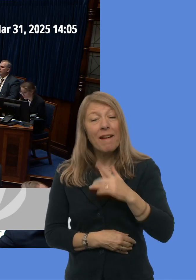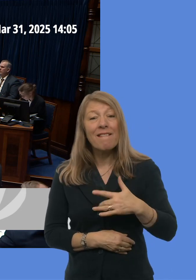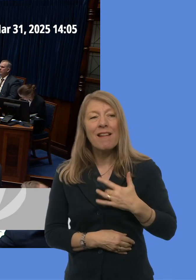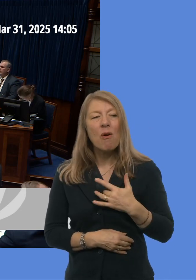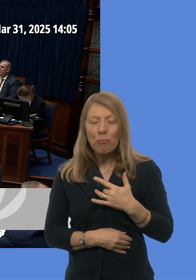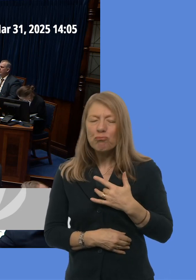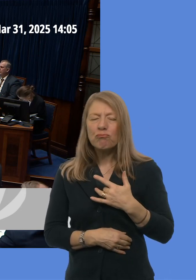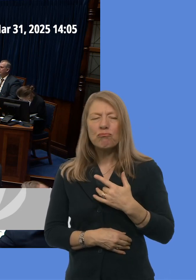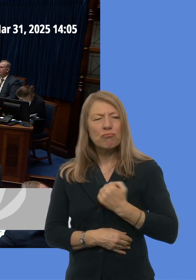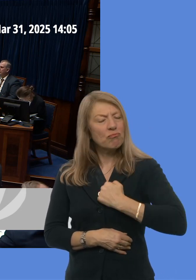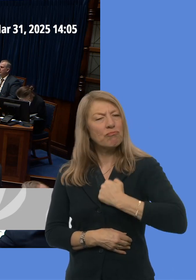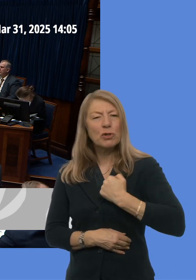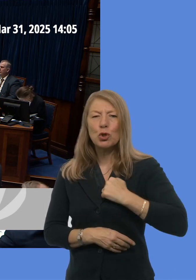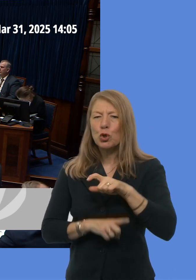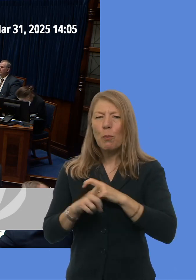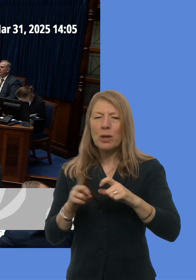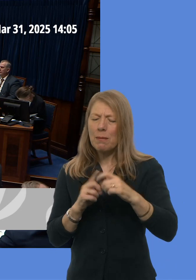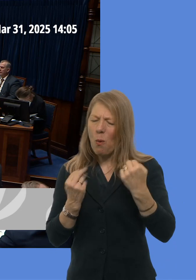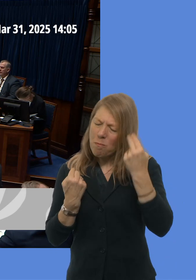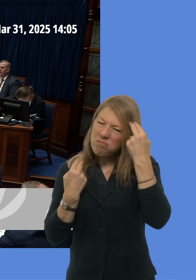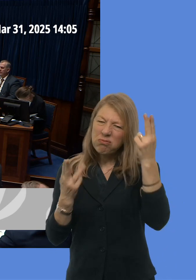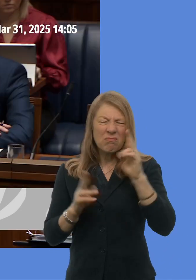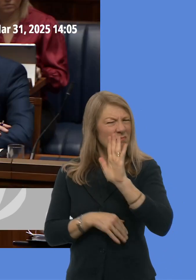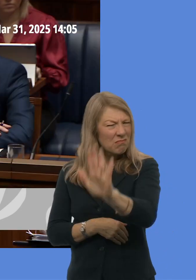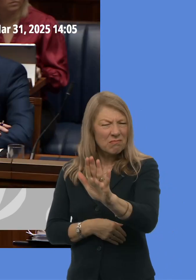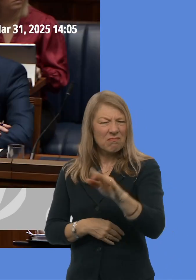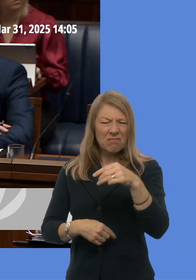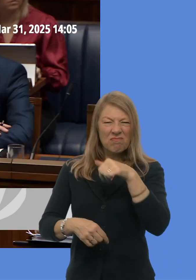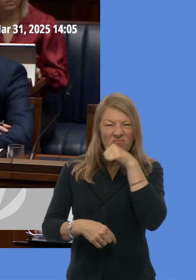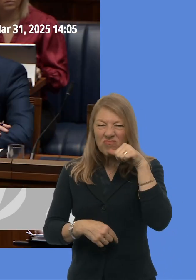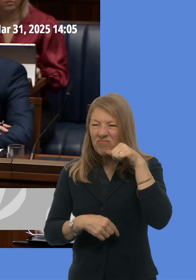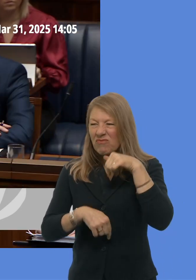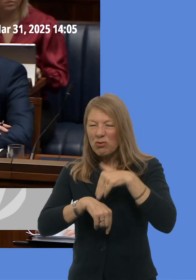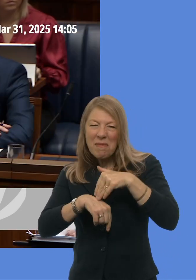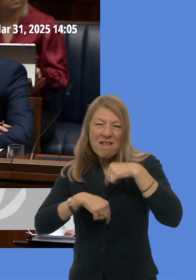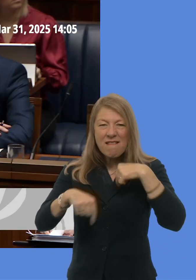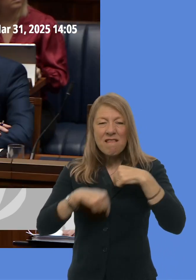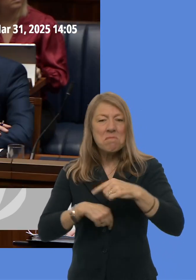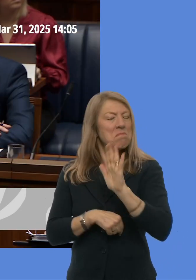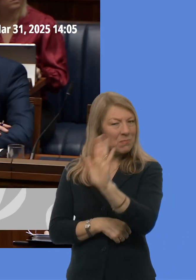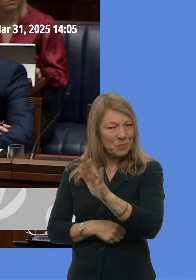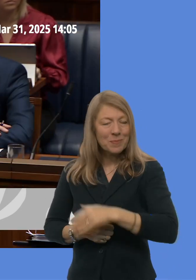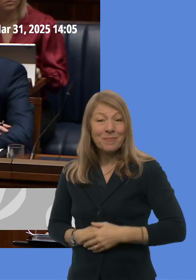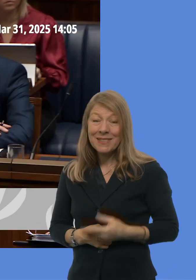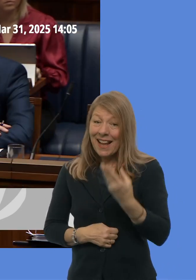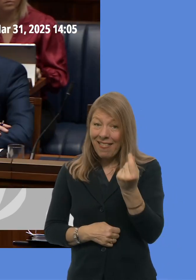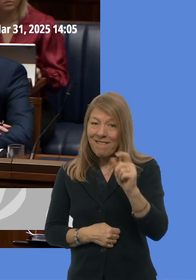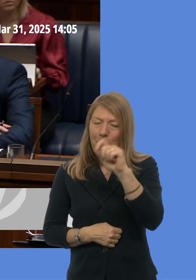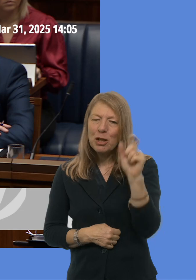to resist criminality and coercive control. There was also an 11% increase in building positive relationships with the PSNI.